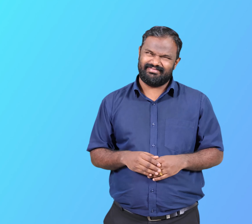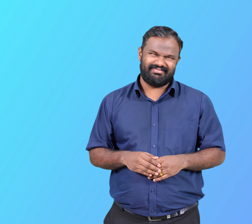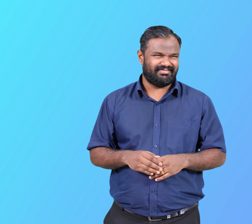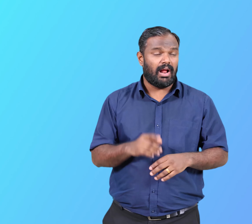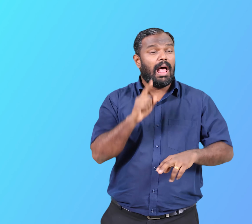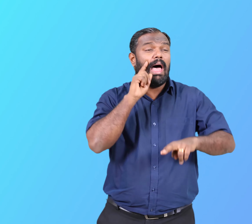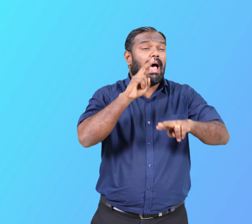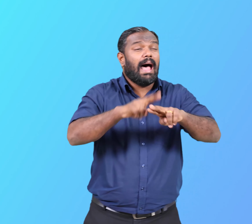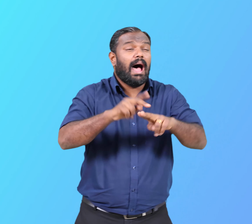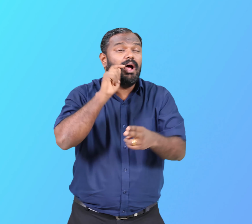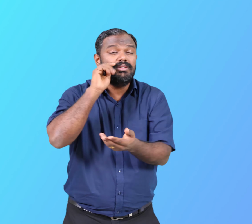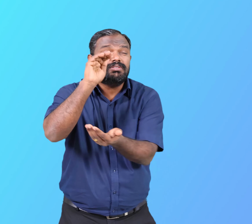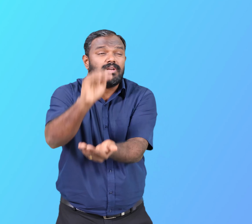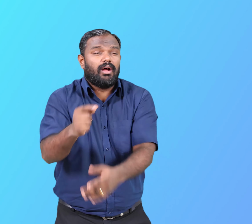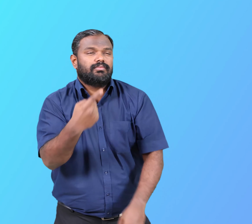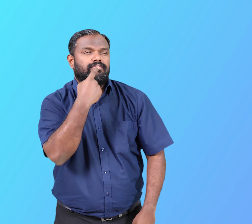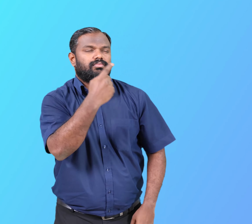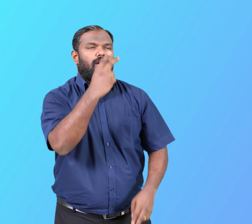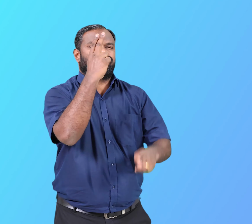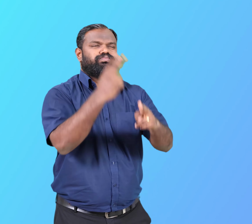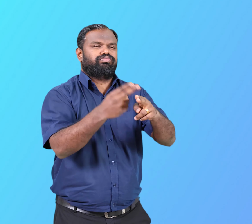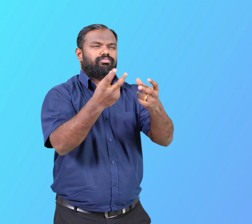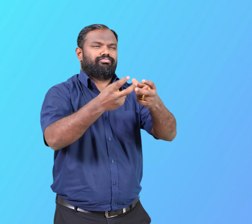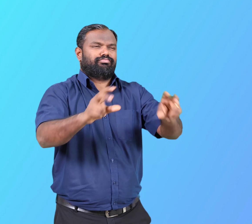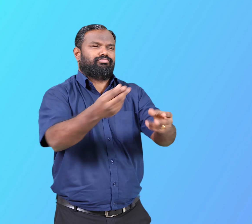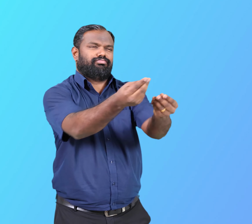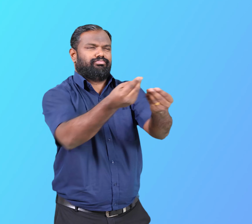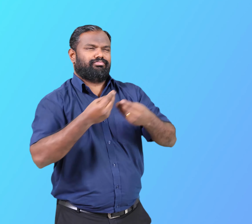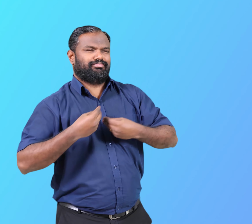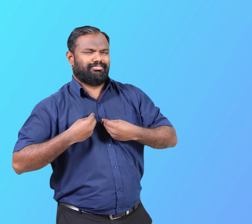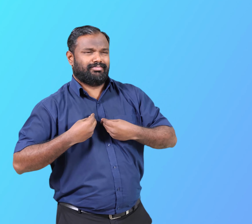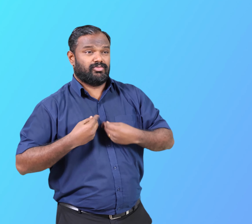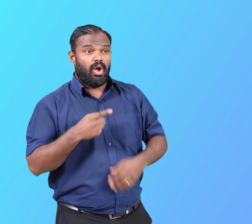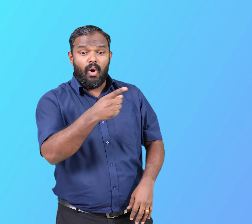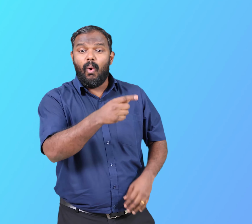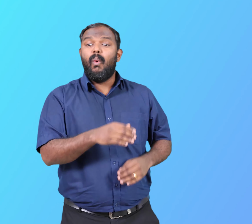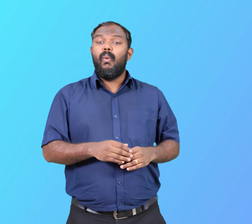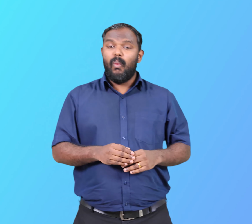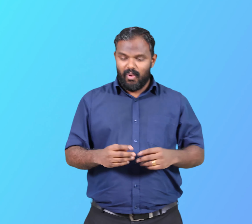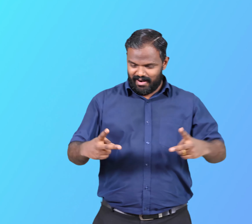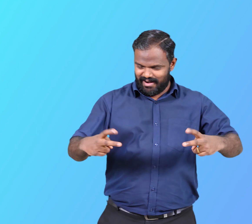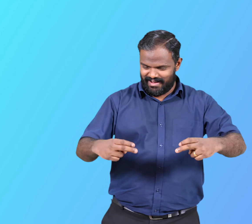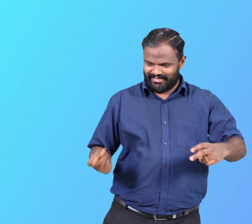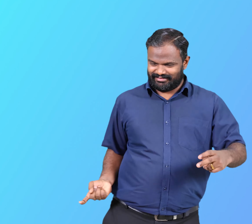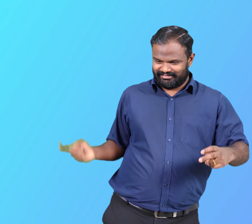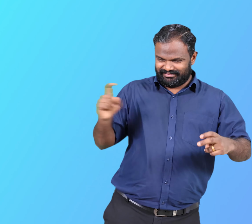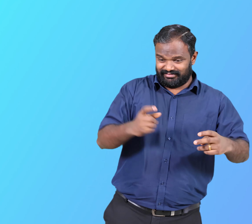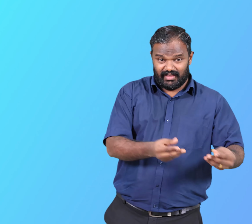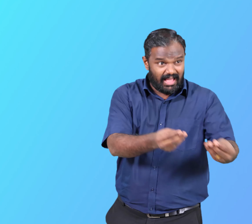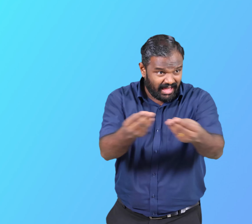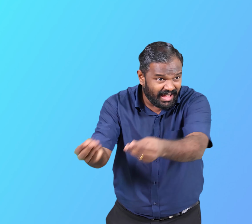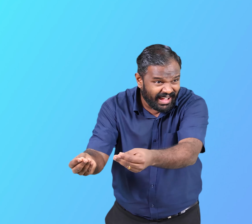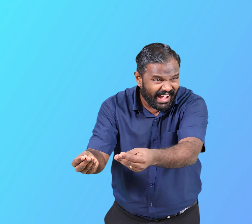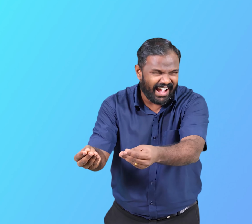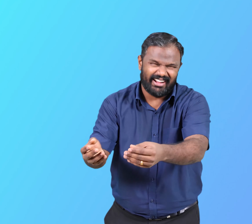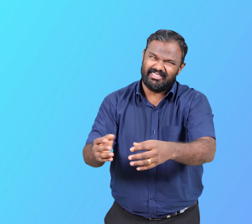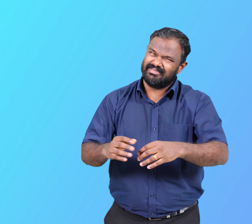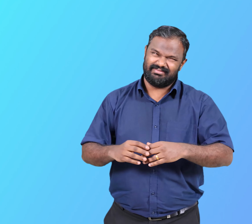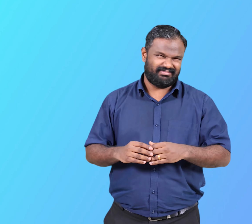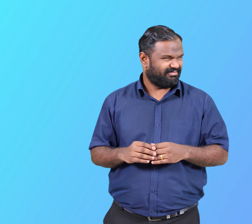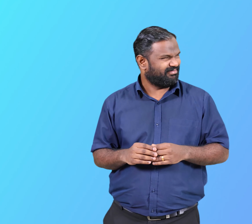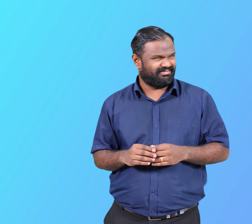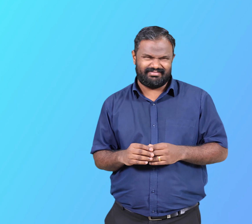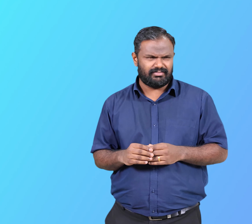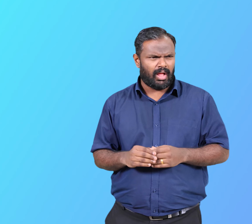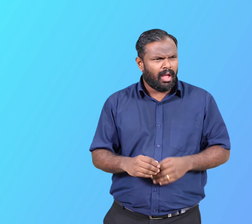Or, if he asked for an egg, would you give him a scorpion? Of course not!